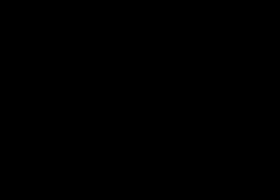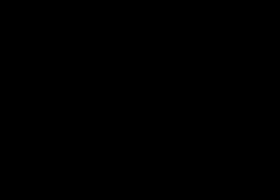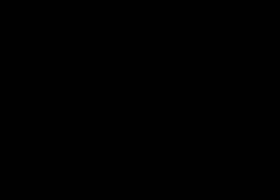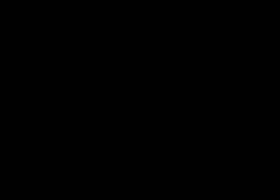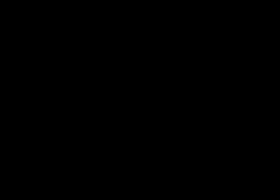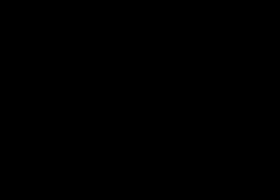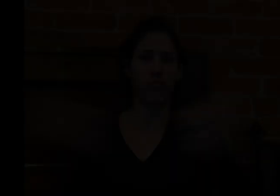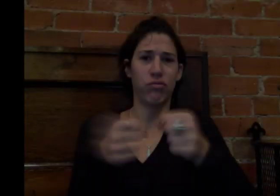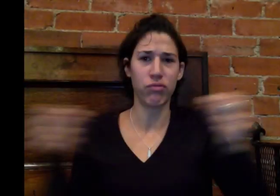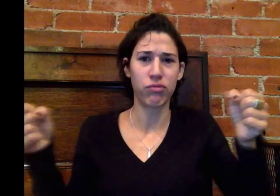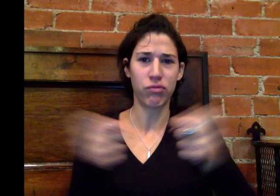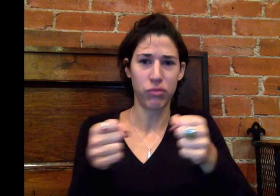(pots and pans banging)